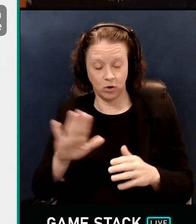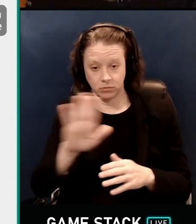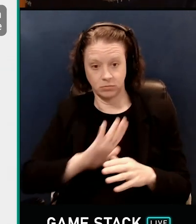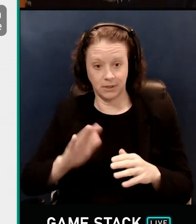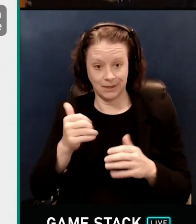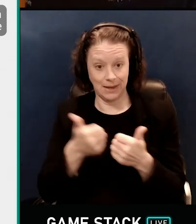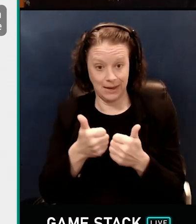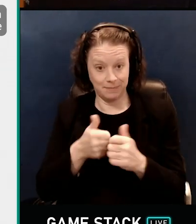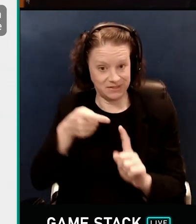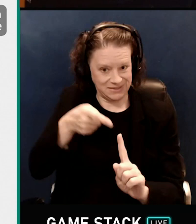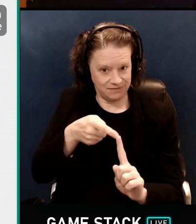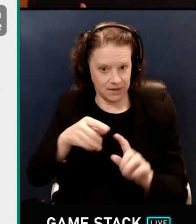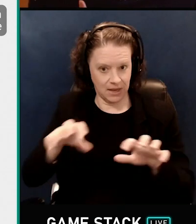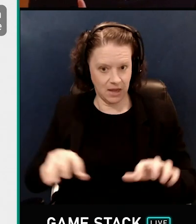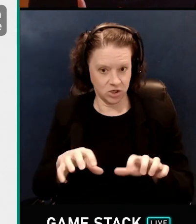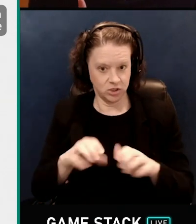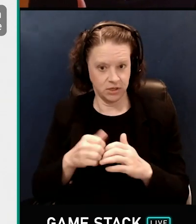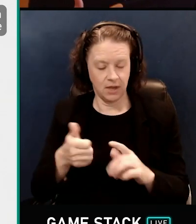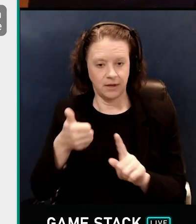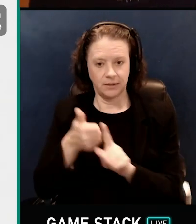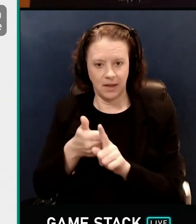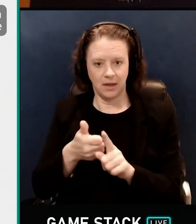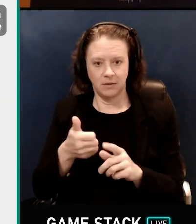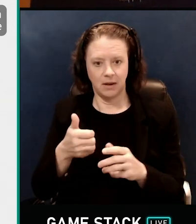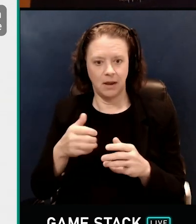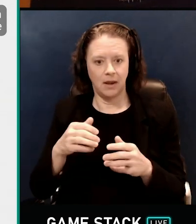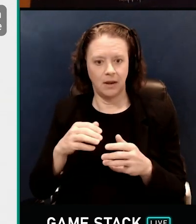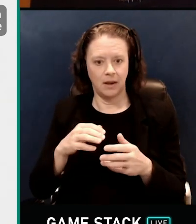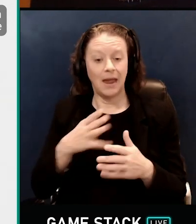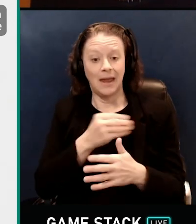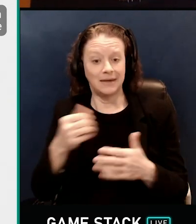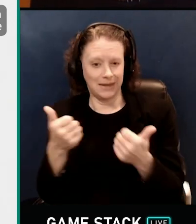game urges while it's much faster than reinventing the wheel